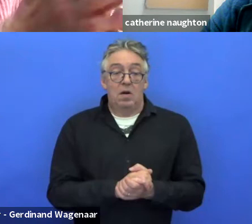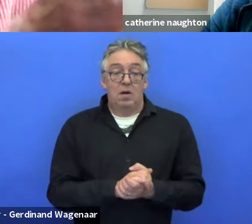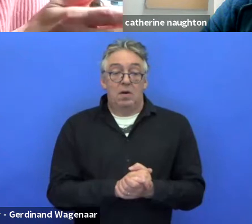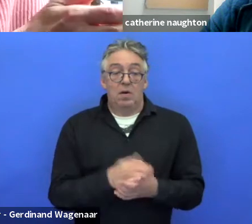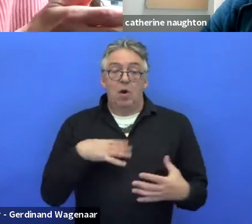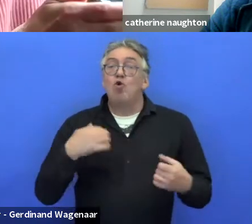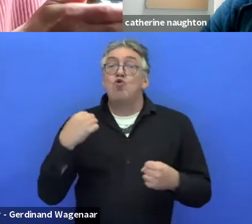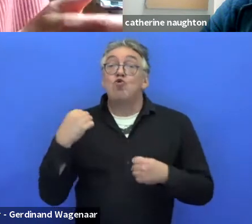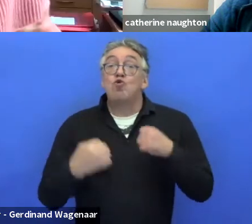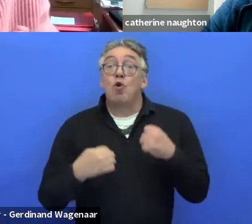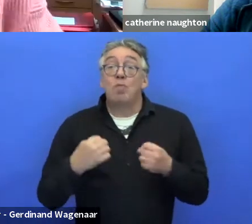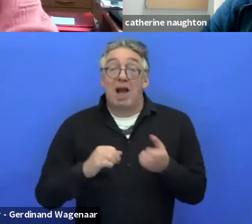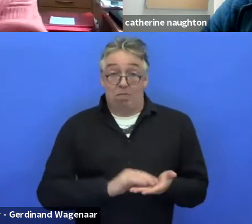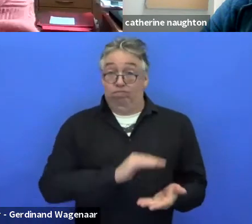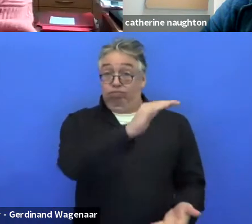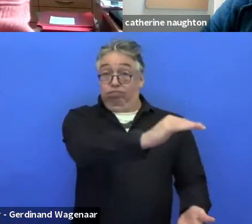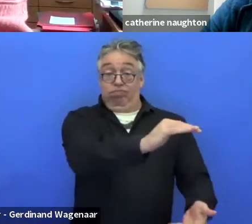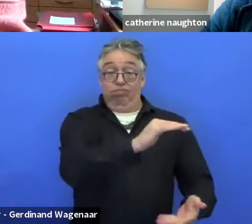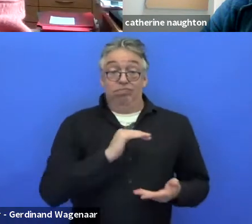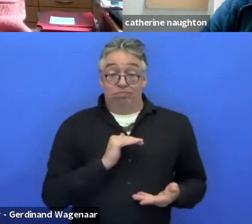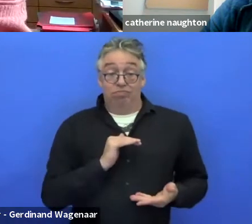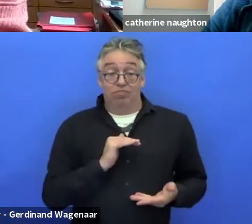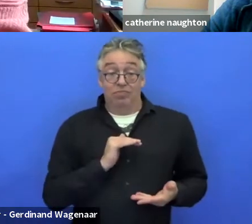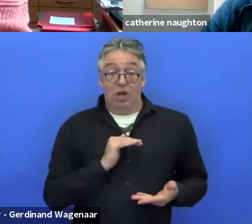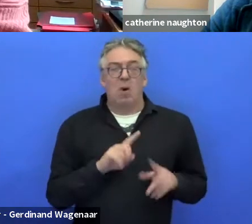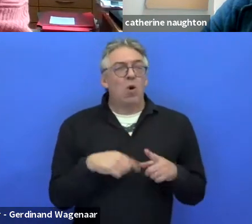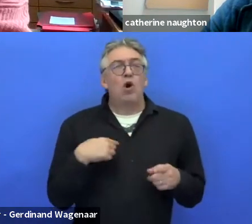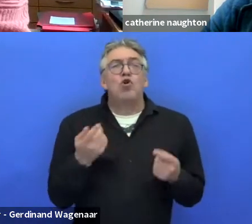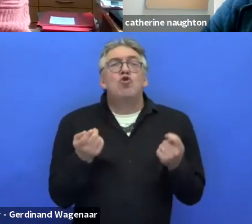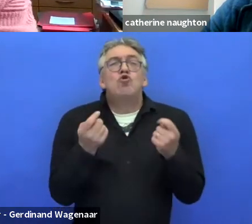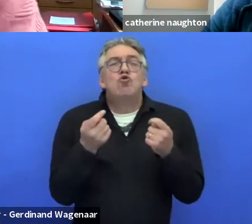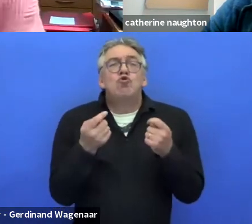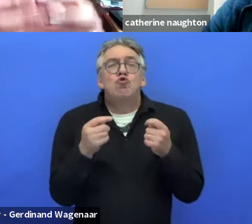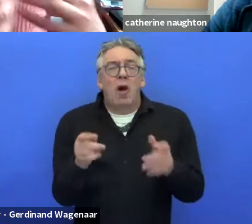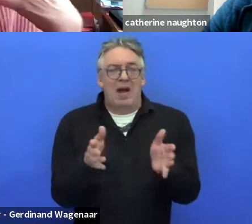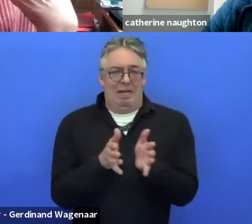even if your complaint is about national administration with our national colleagues.